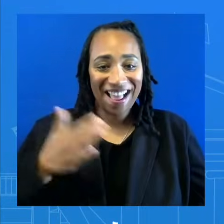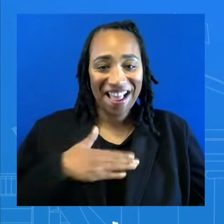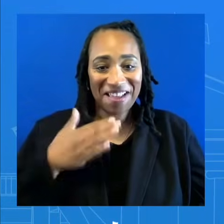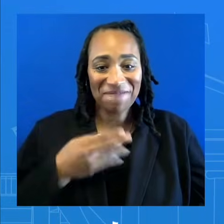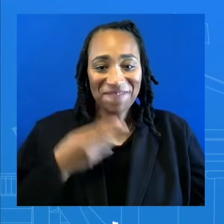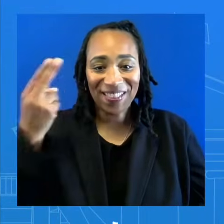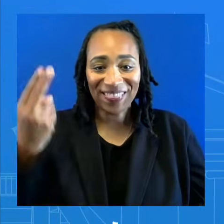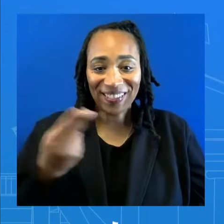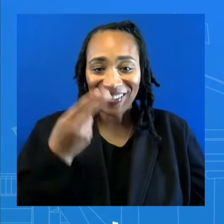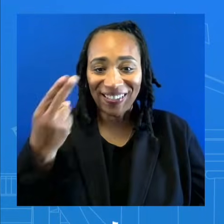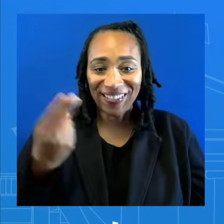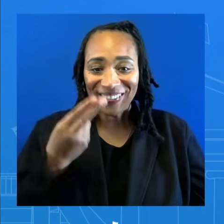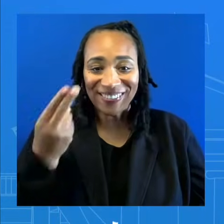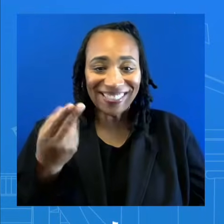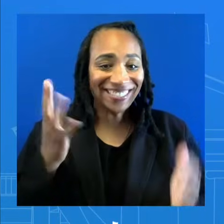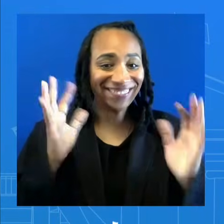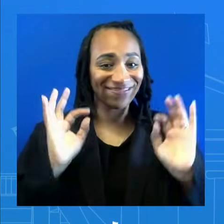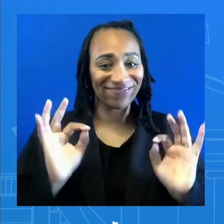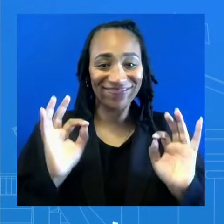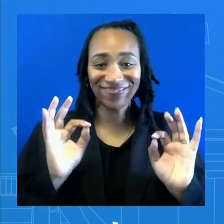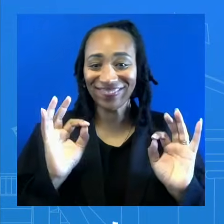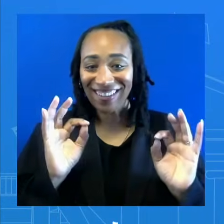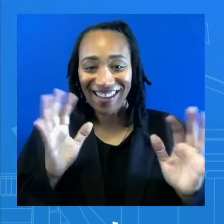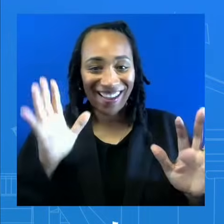Just mess- -- be messing with this lectern.